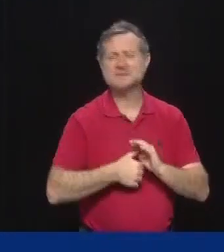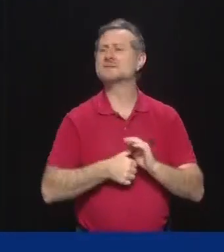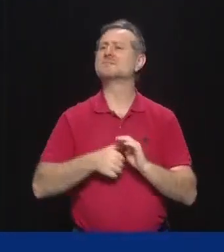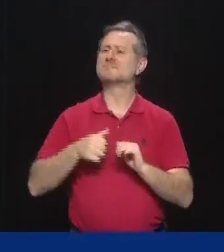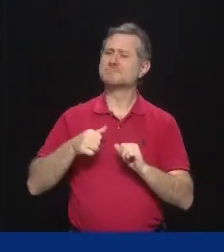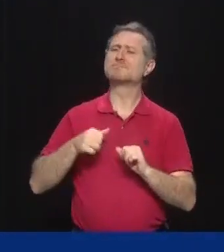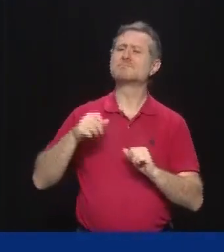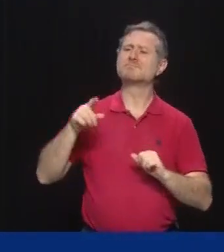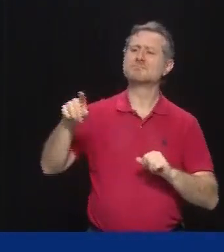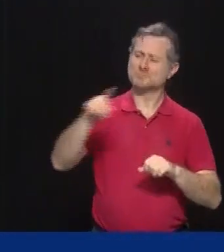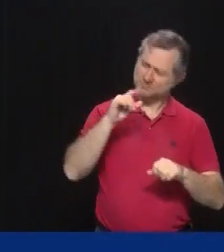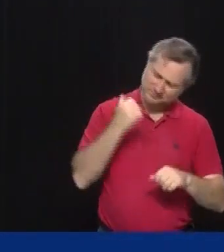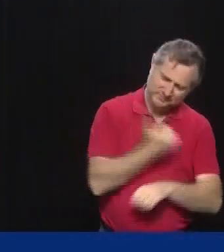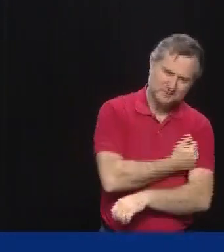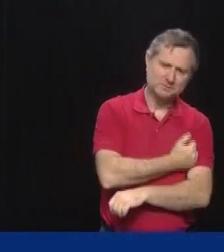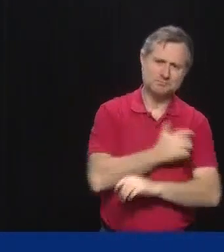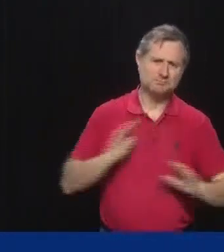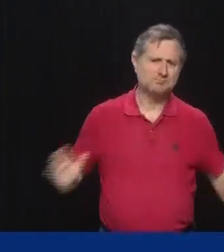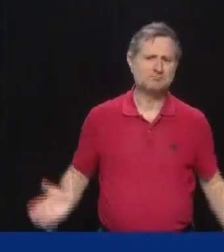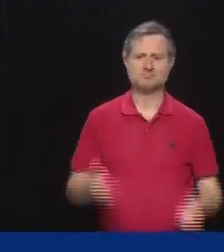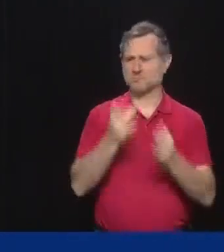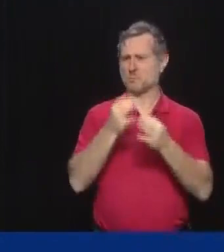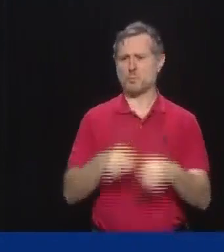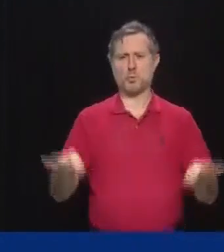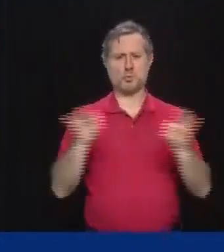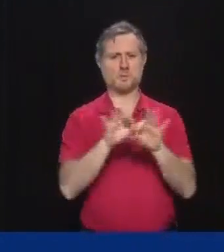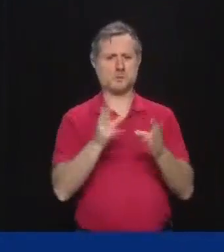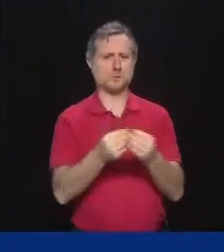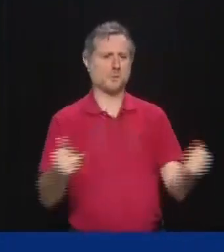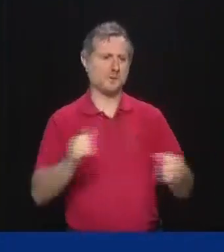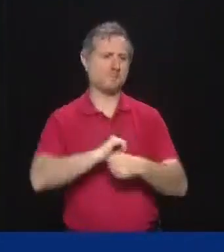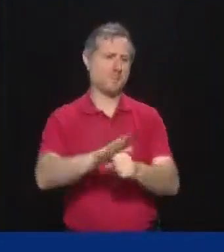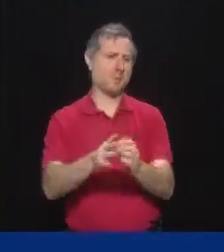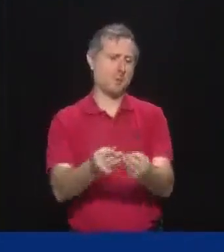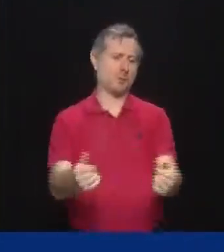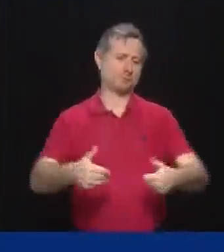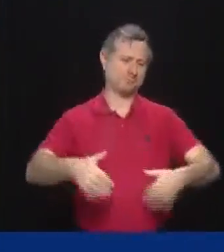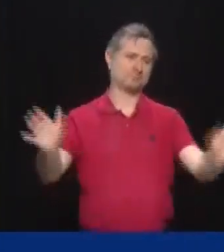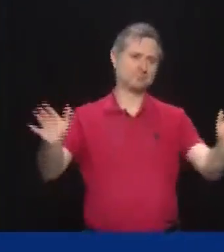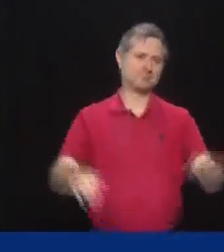AGAIN, VACCINATING ALL NEW YORKERS AGAINST COVID-19 INCLUDING OUR CHILDREN IS A KEY